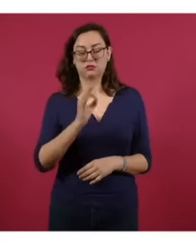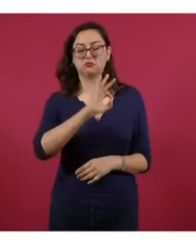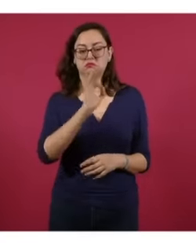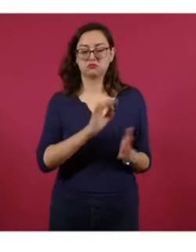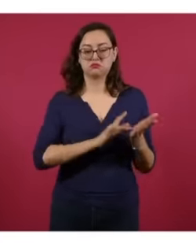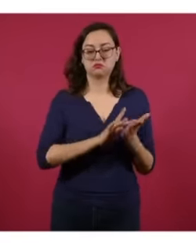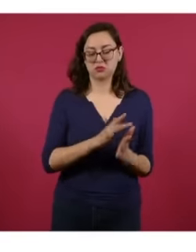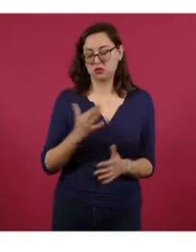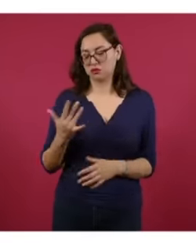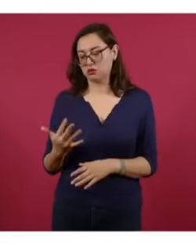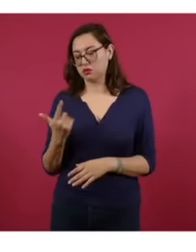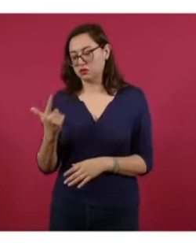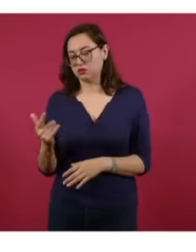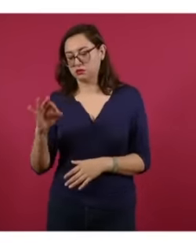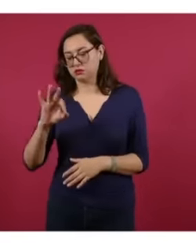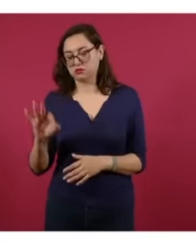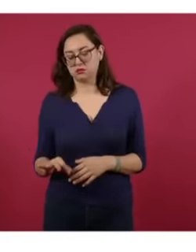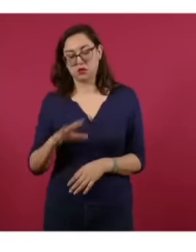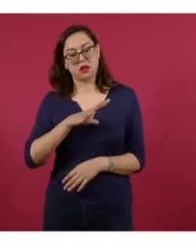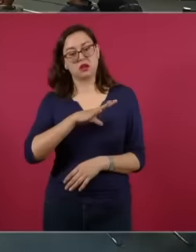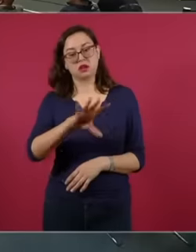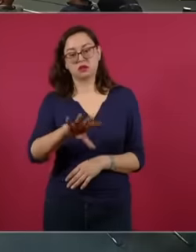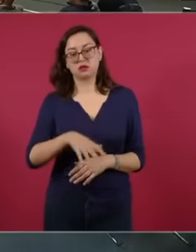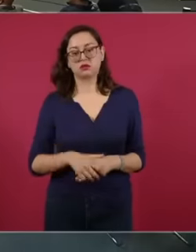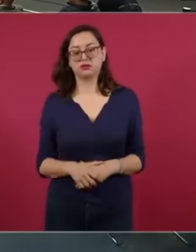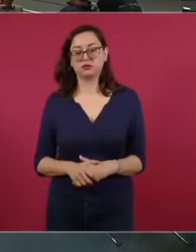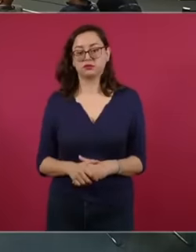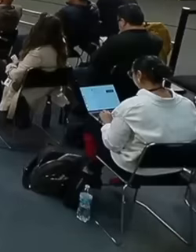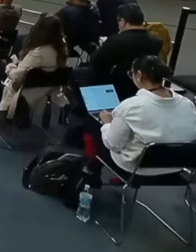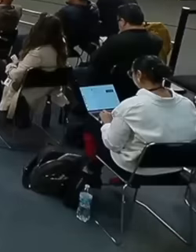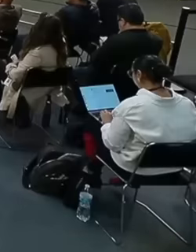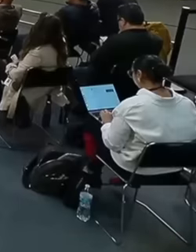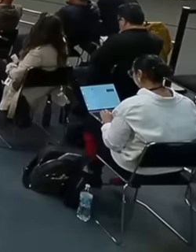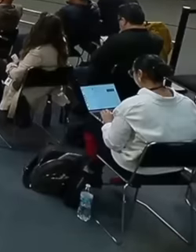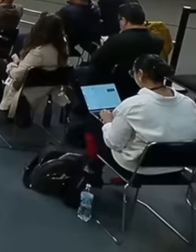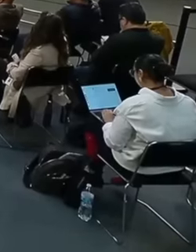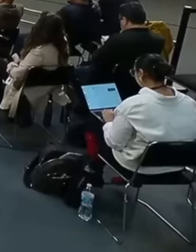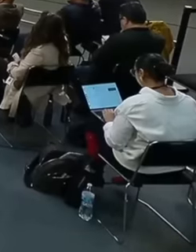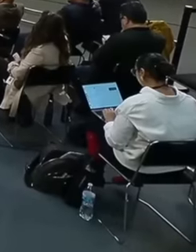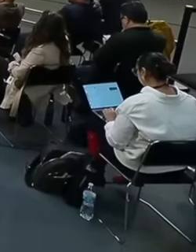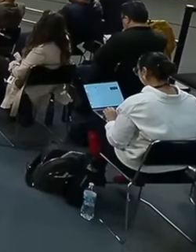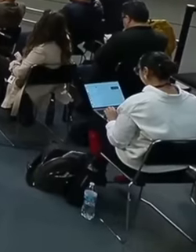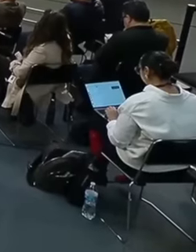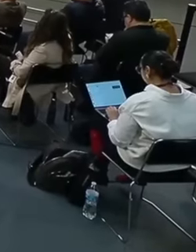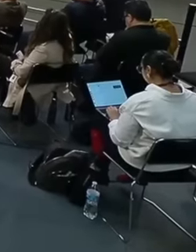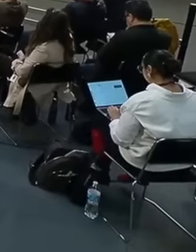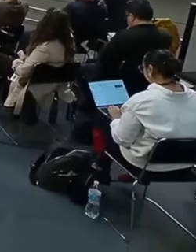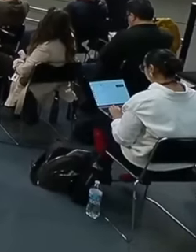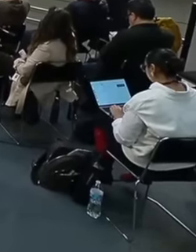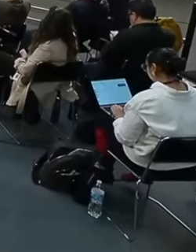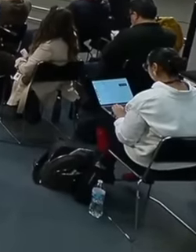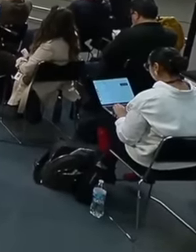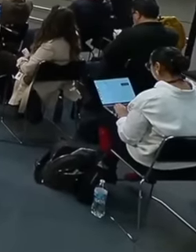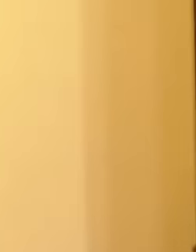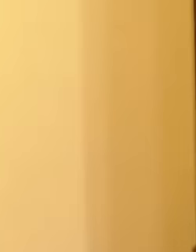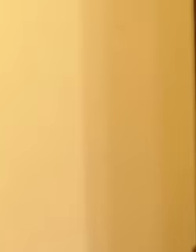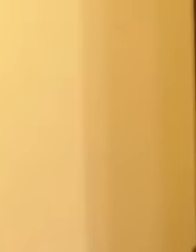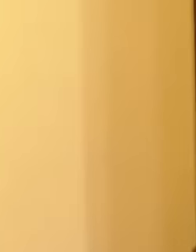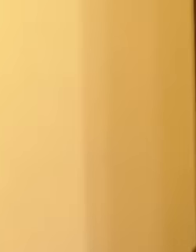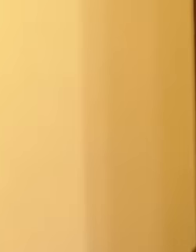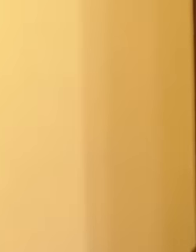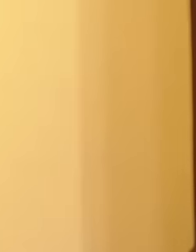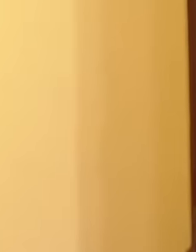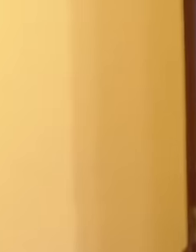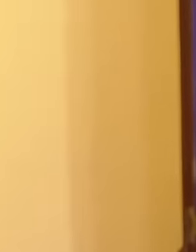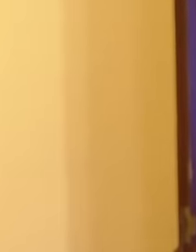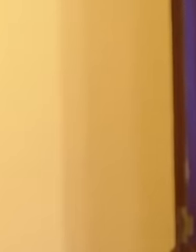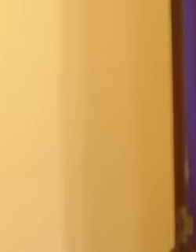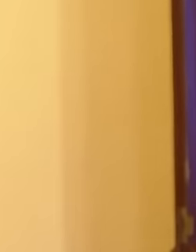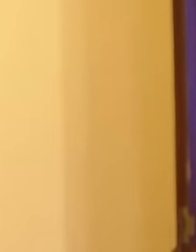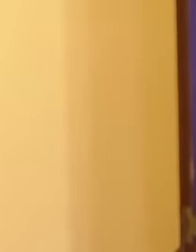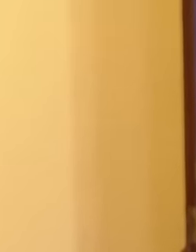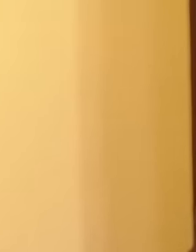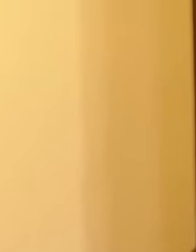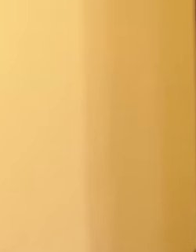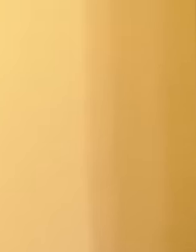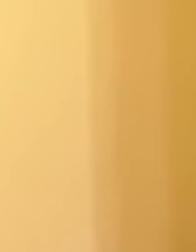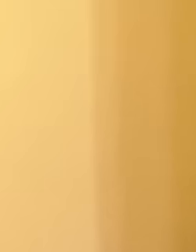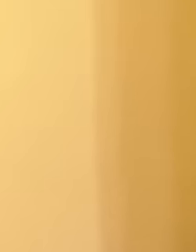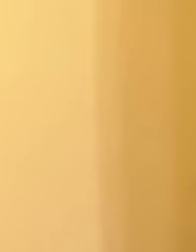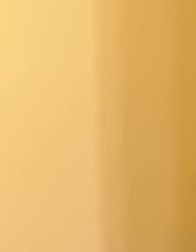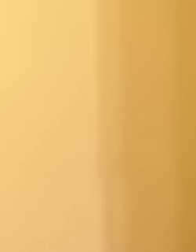57 rejection recep erdogan from Turkey has 32 approval and 58 rejection meat Hammer from